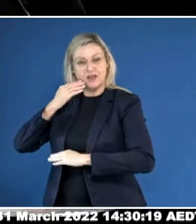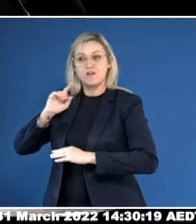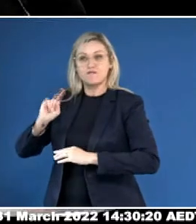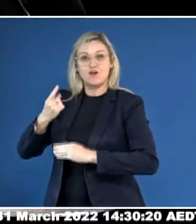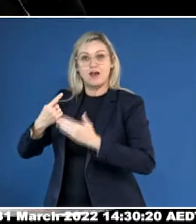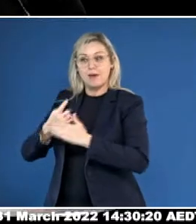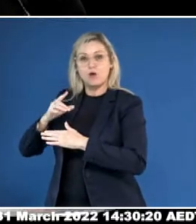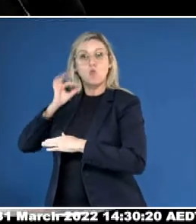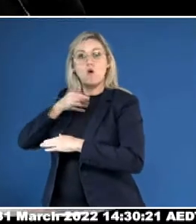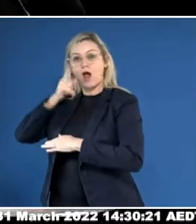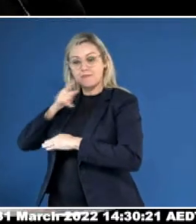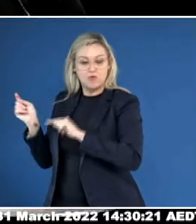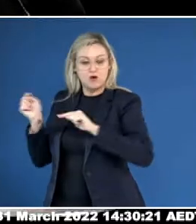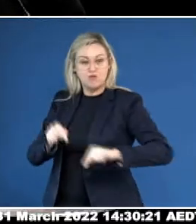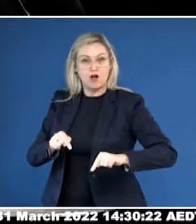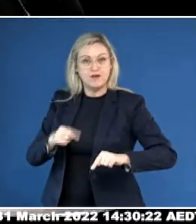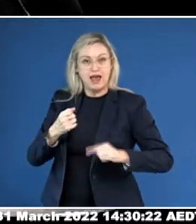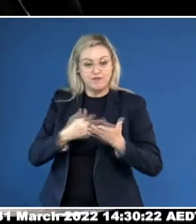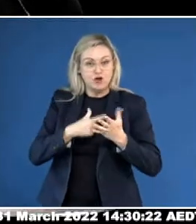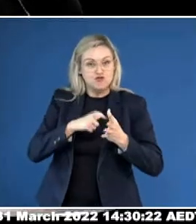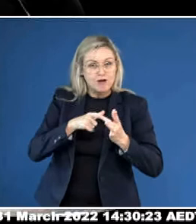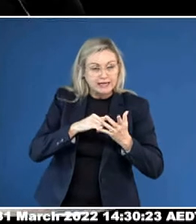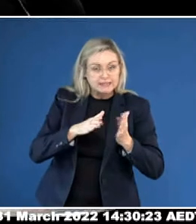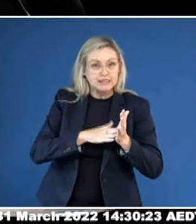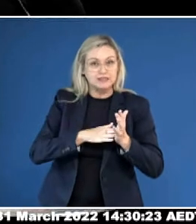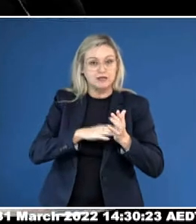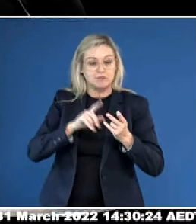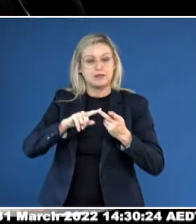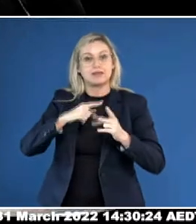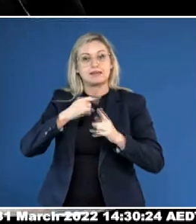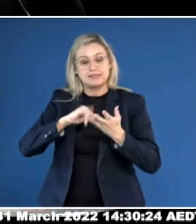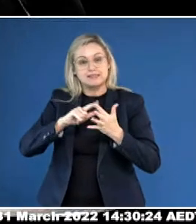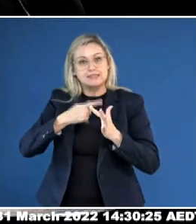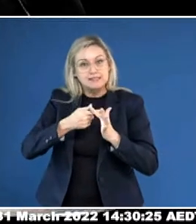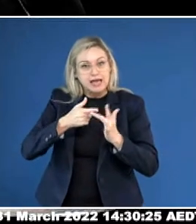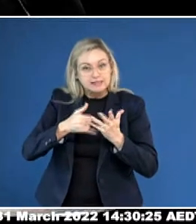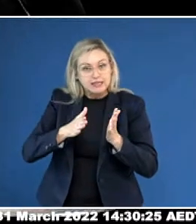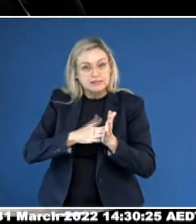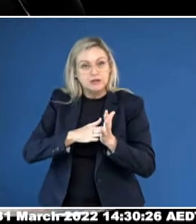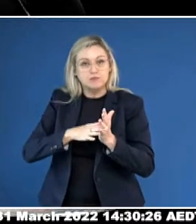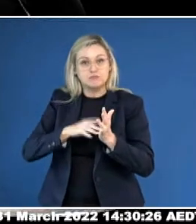to not only racism and ableism but sexism as well, and that results in very specific forms